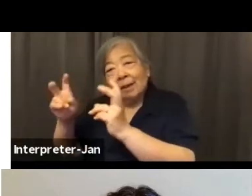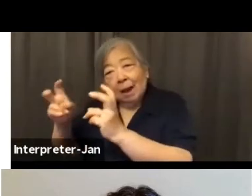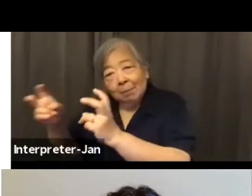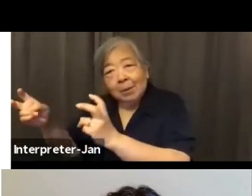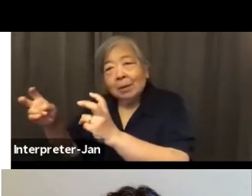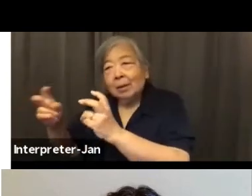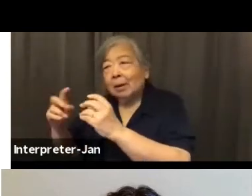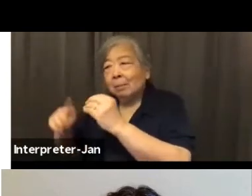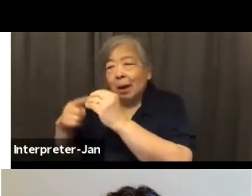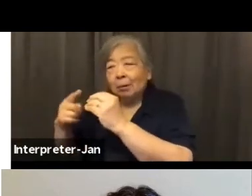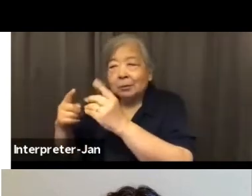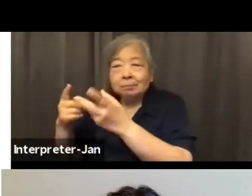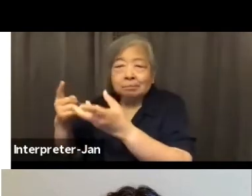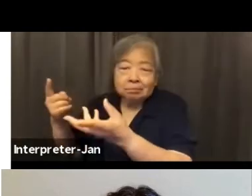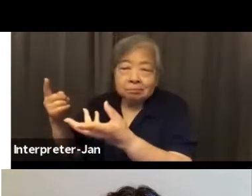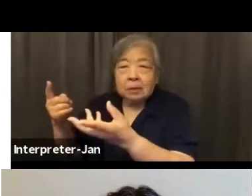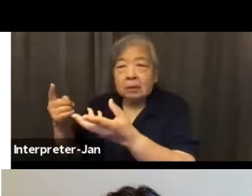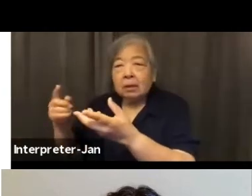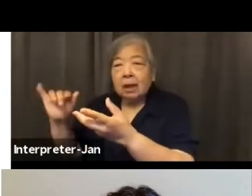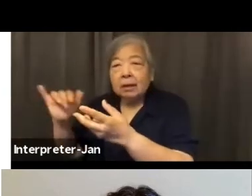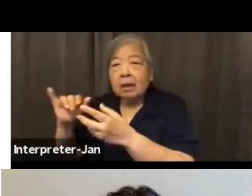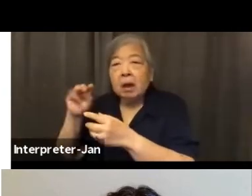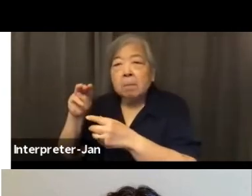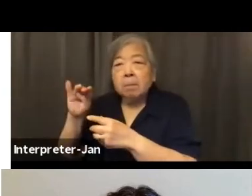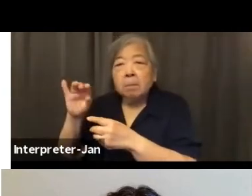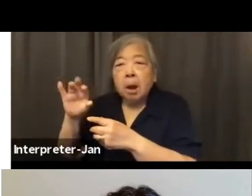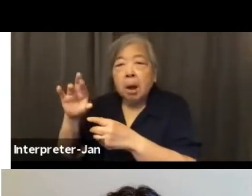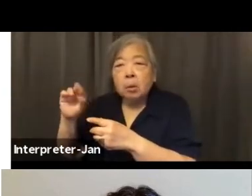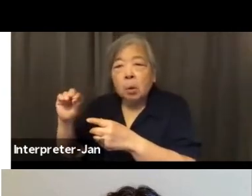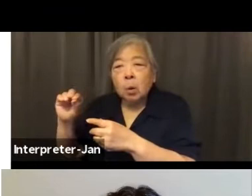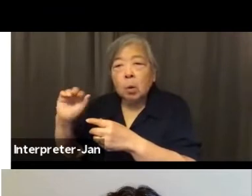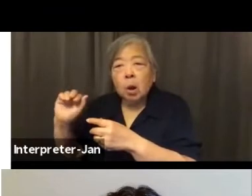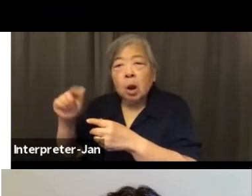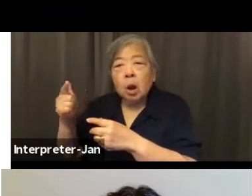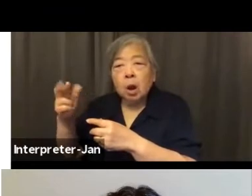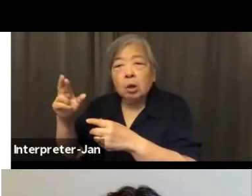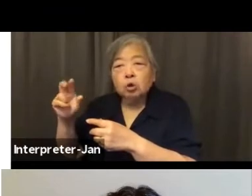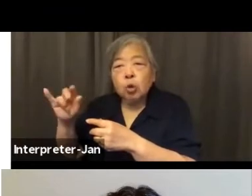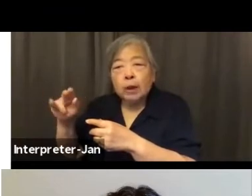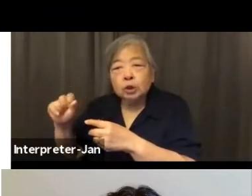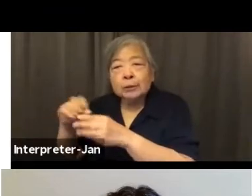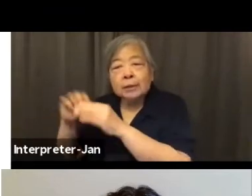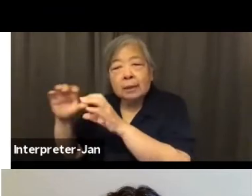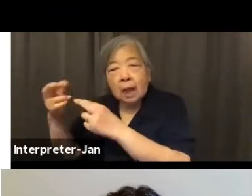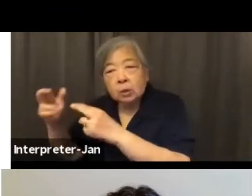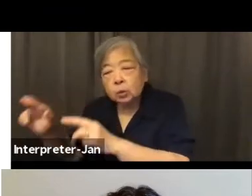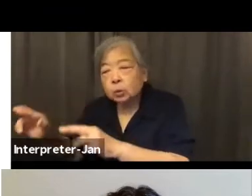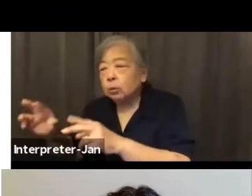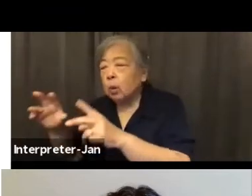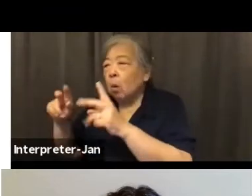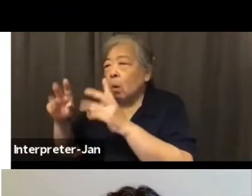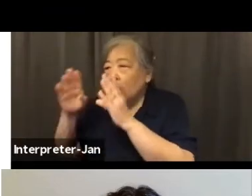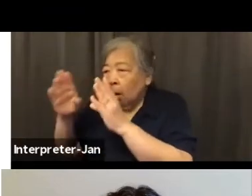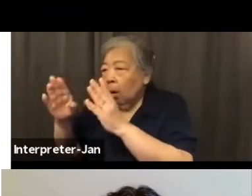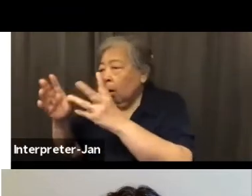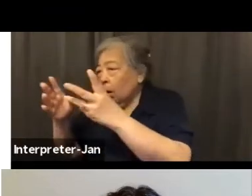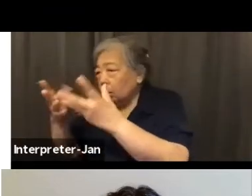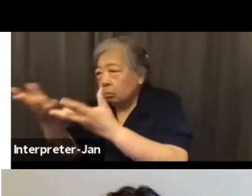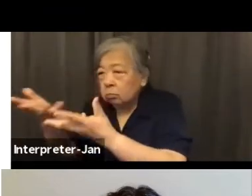such as microaggressions in the classroom or working with students who have different language levels.